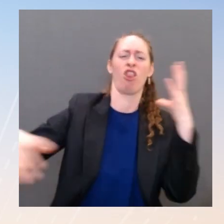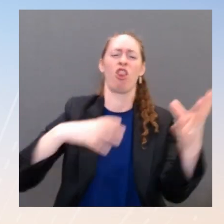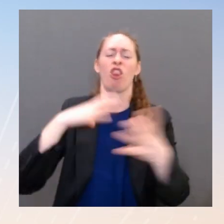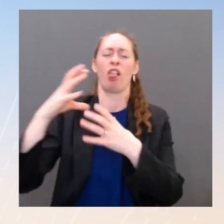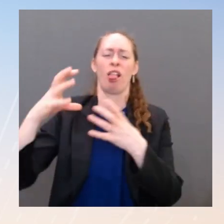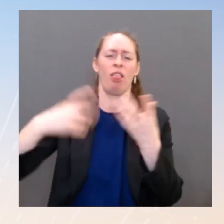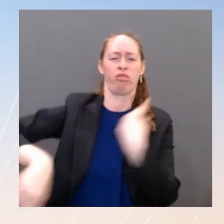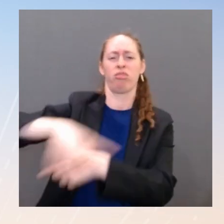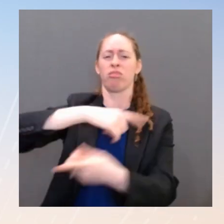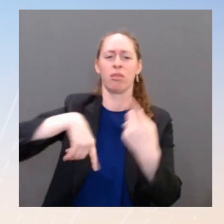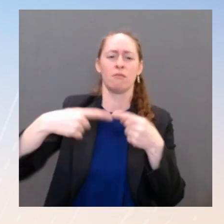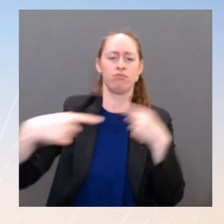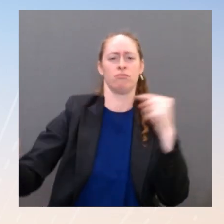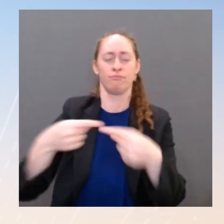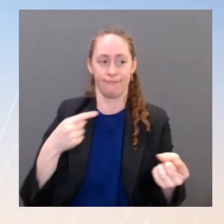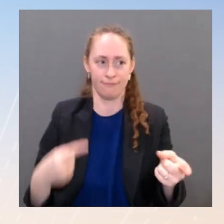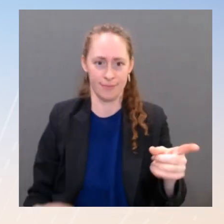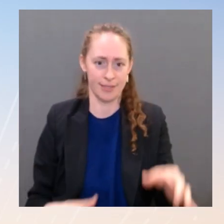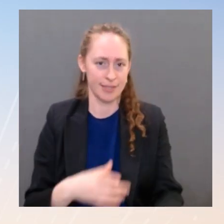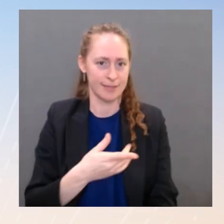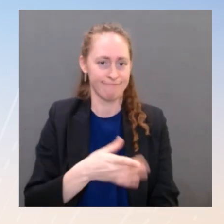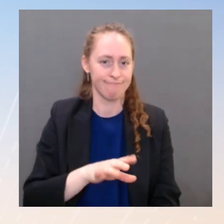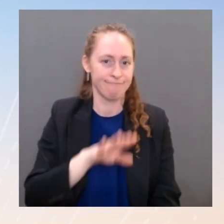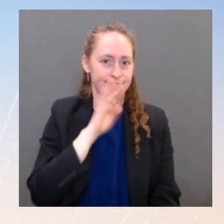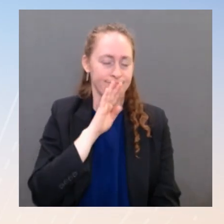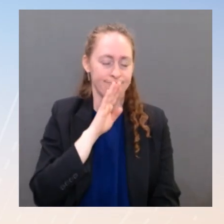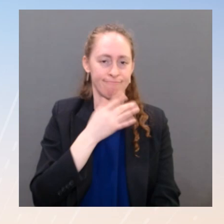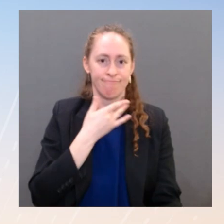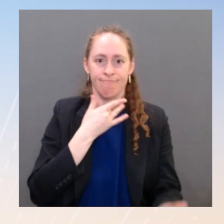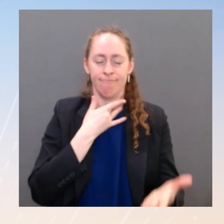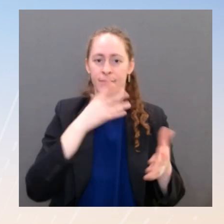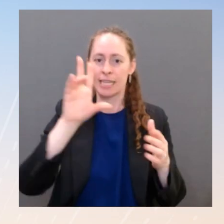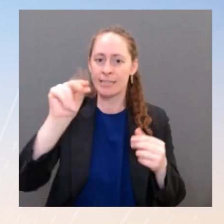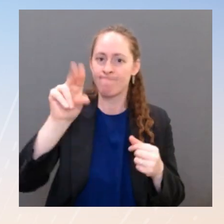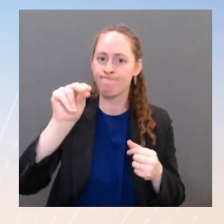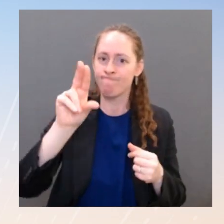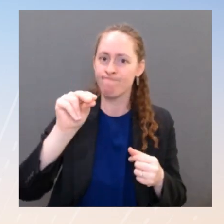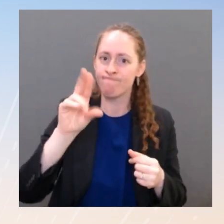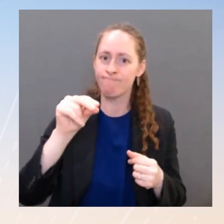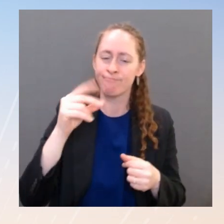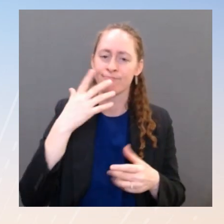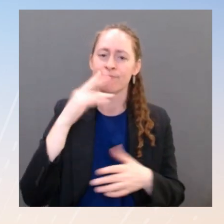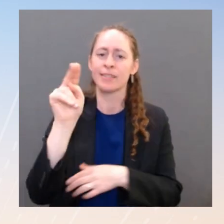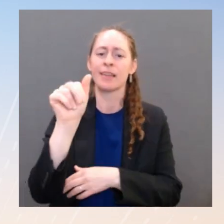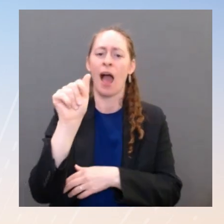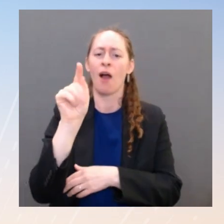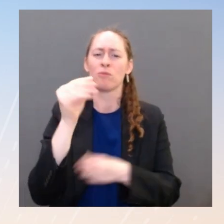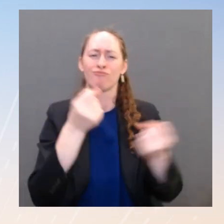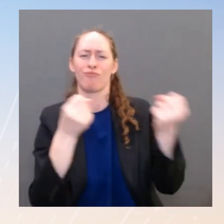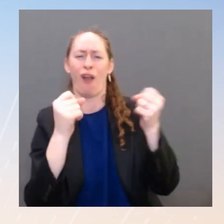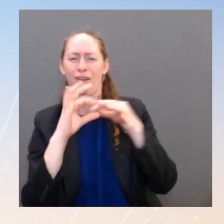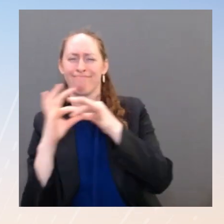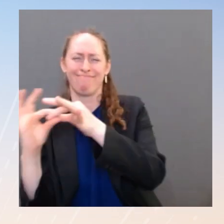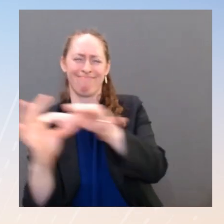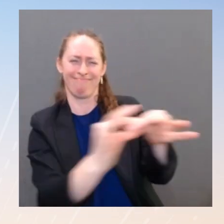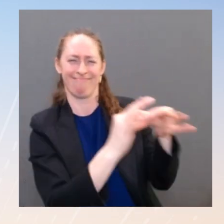with these reports, and also just the broad unity across Europe and the United States -- the West.